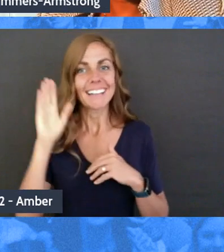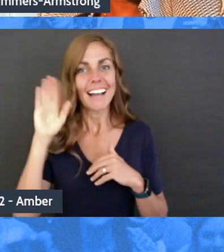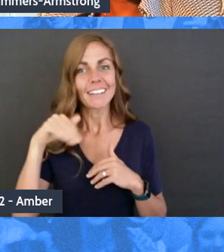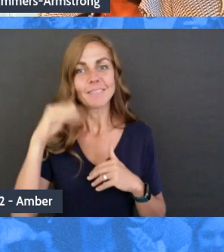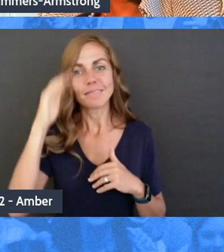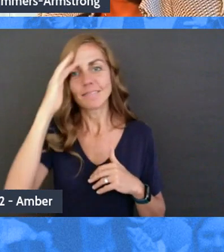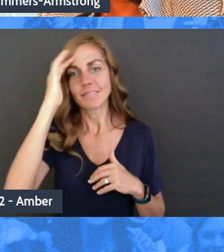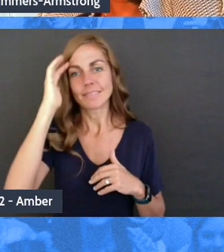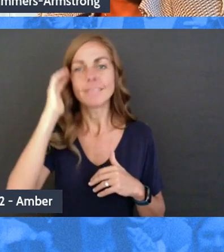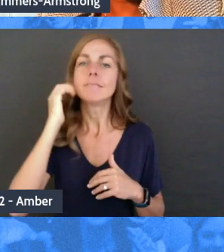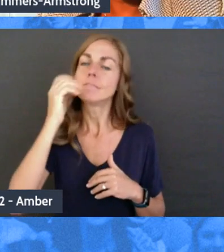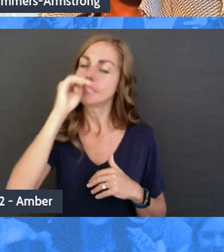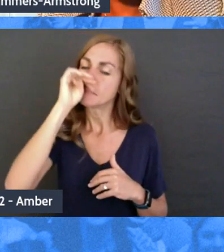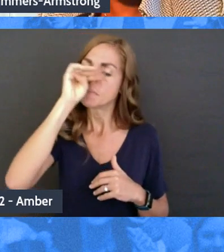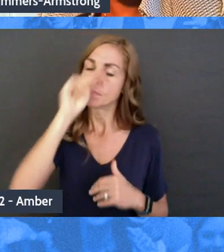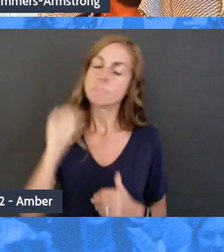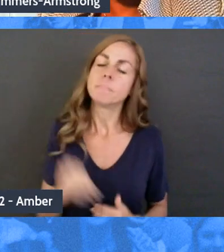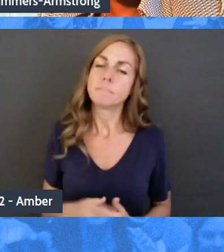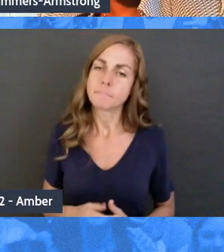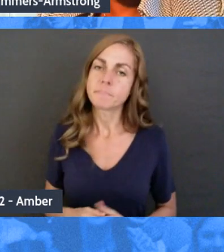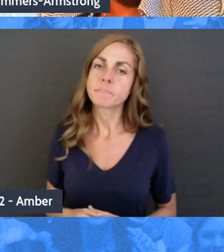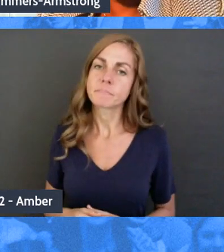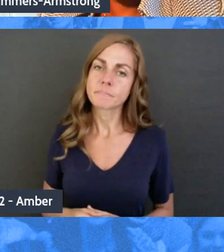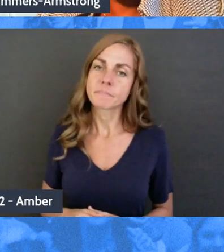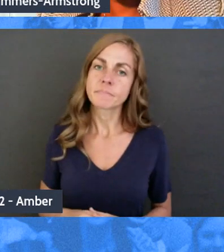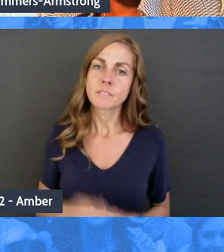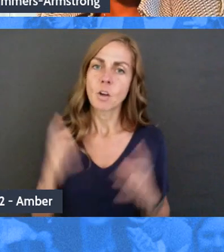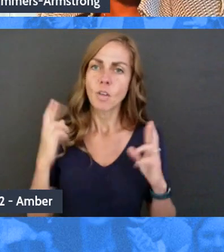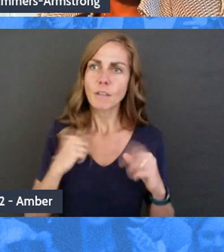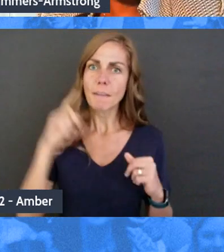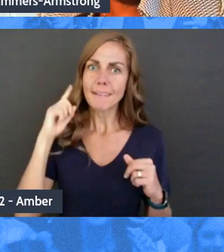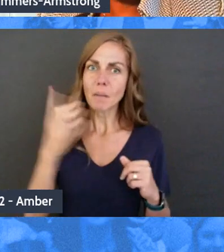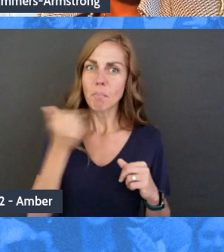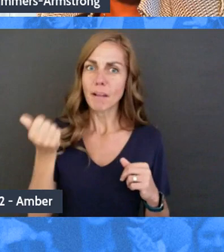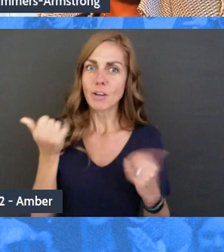Yeah. Well, hopefully my audio is better now, but okay, great.